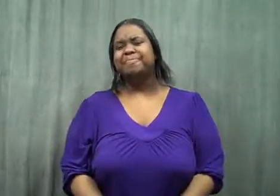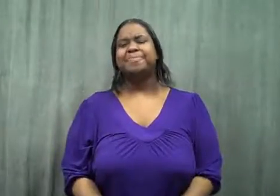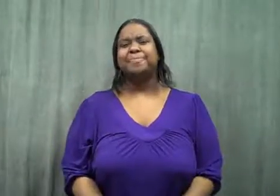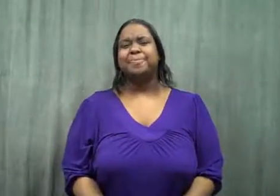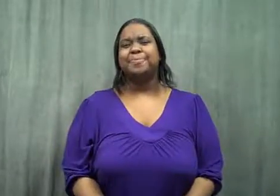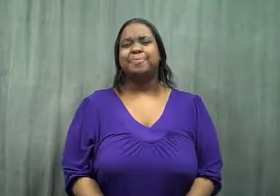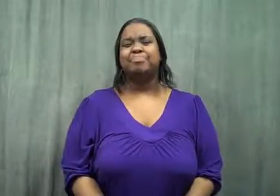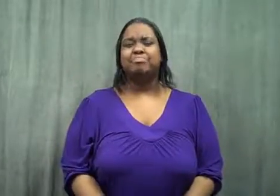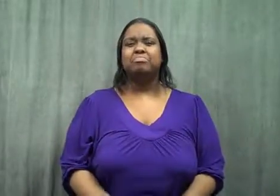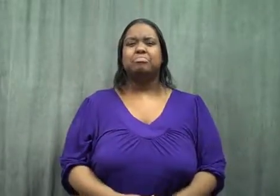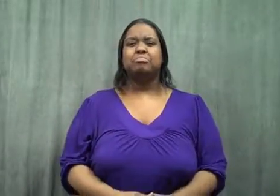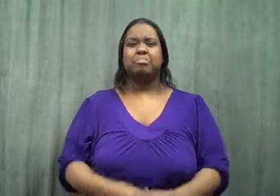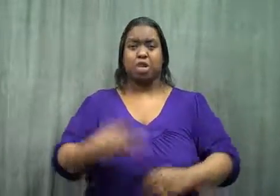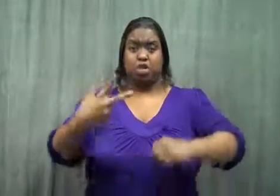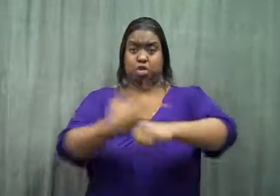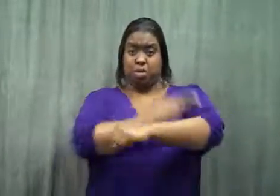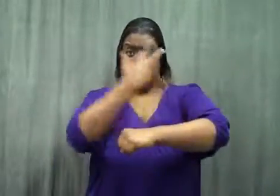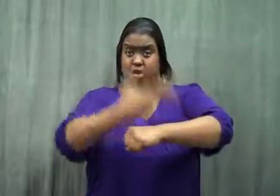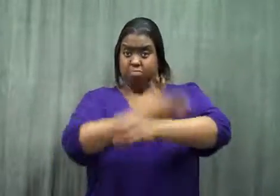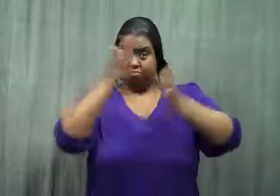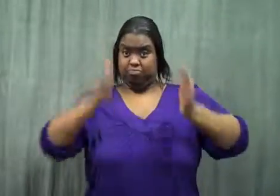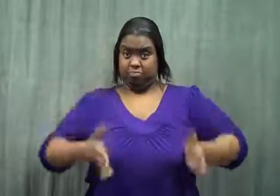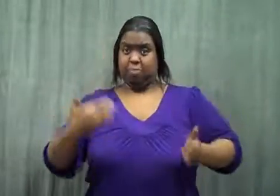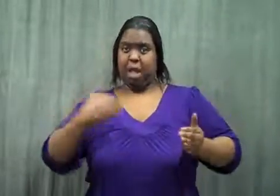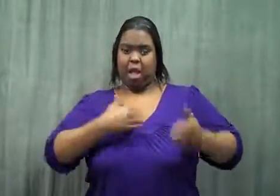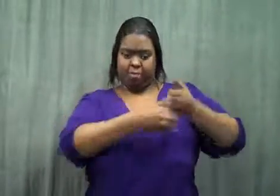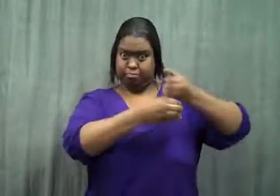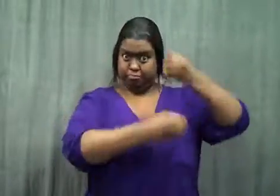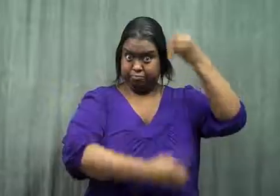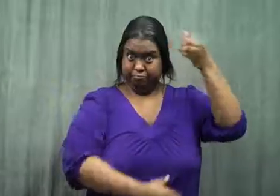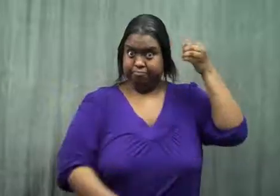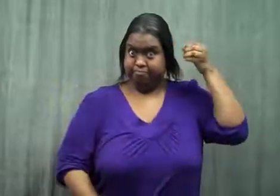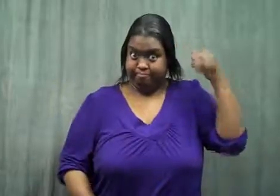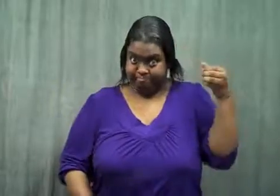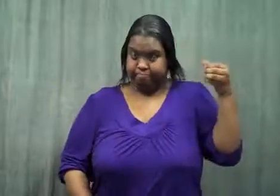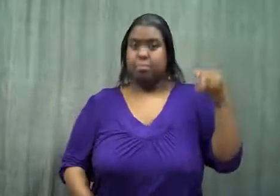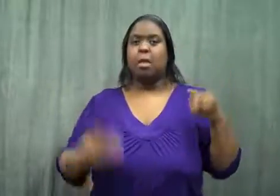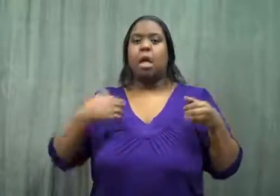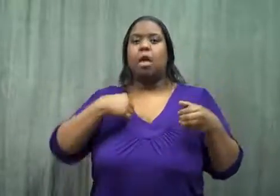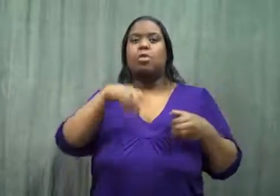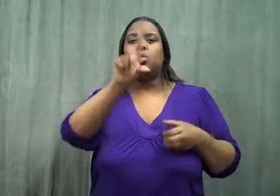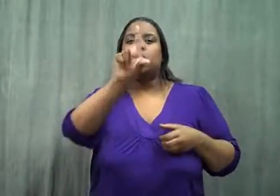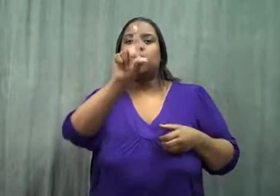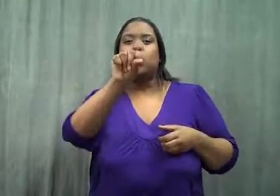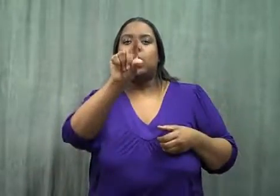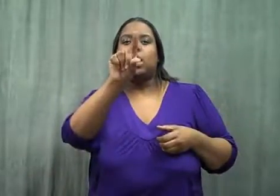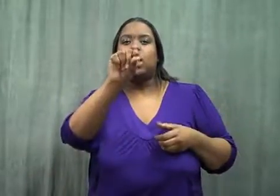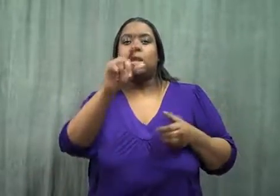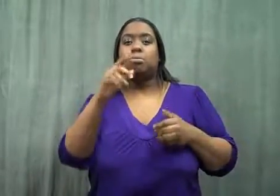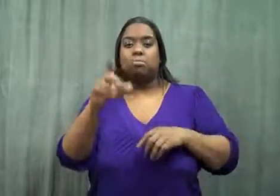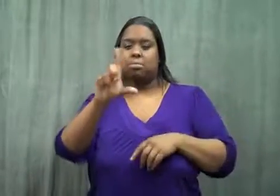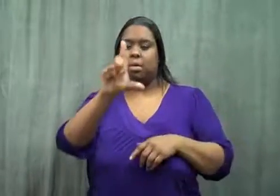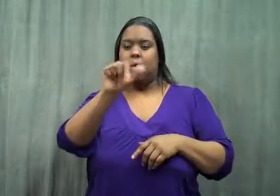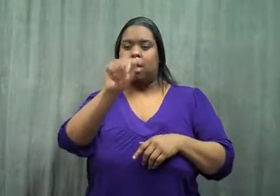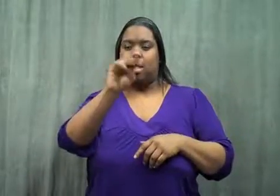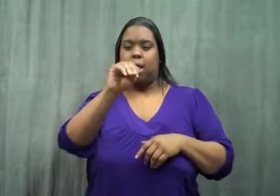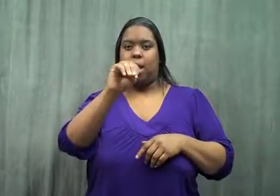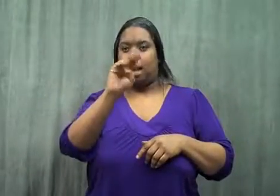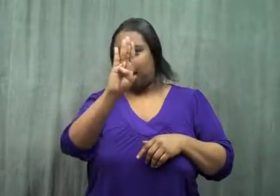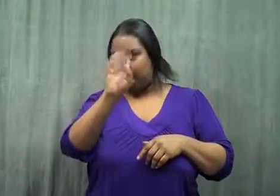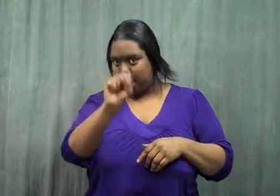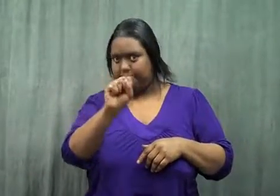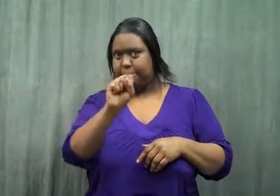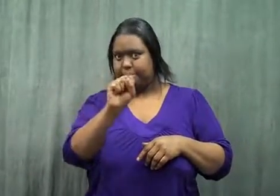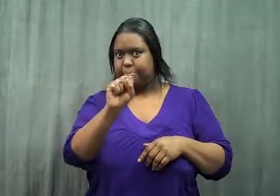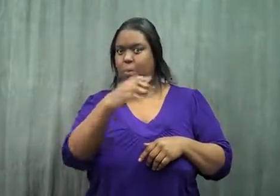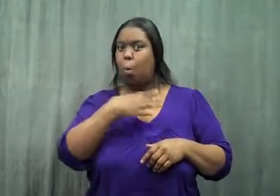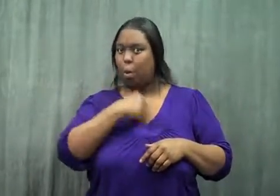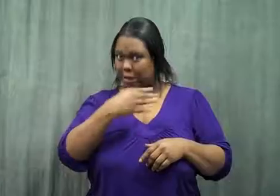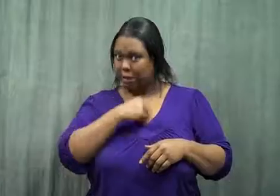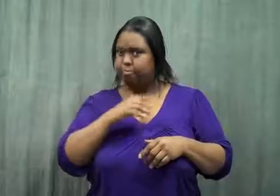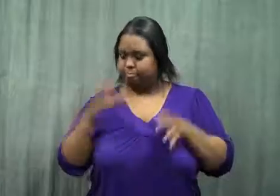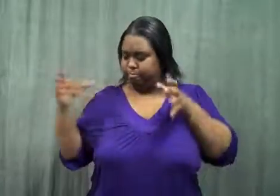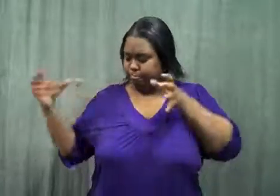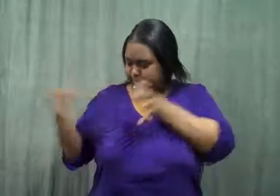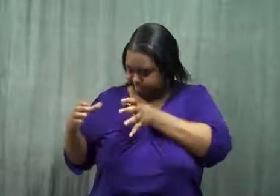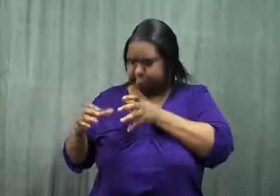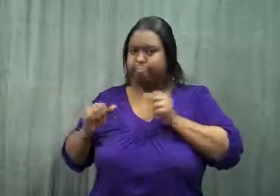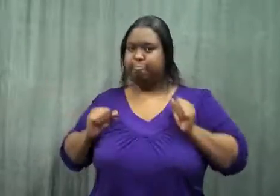A shepherd with a staff had 20 white lambs.